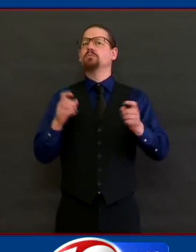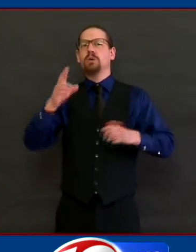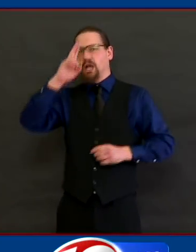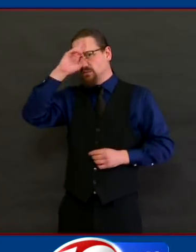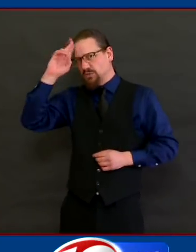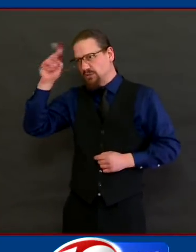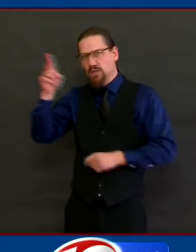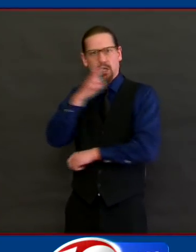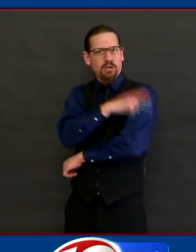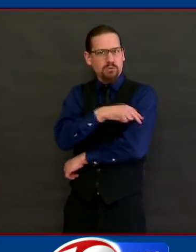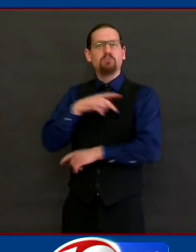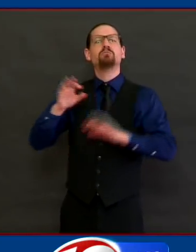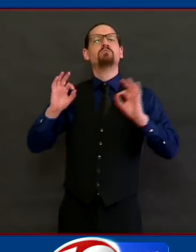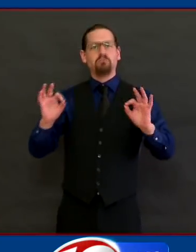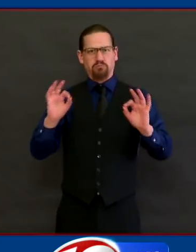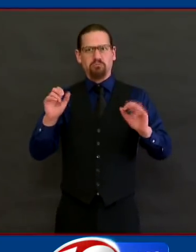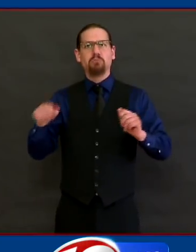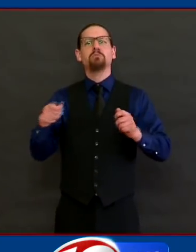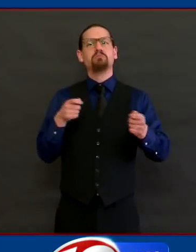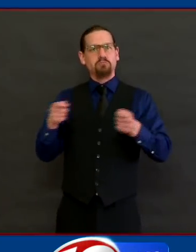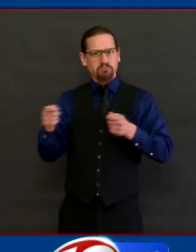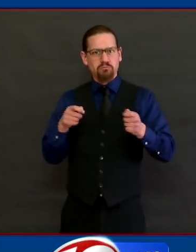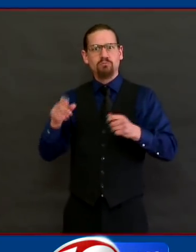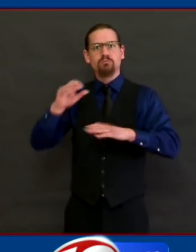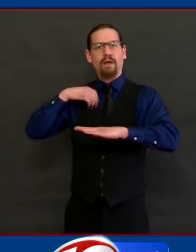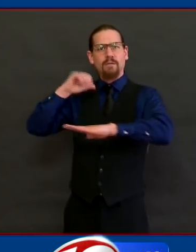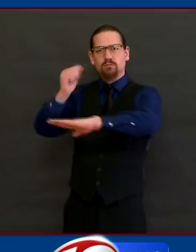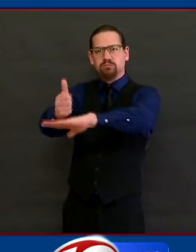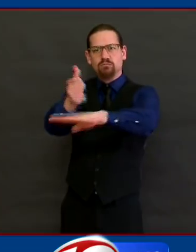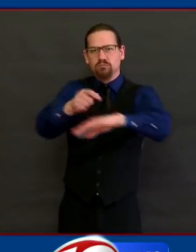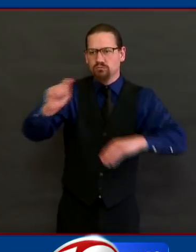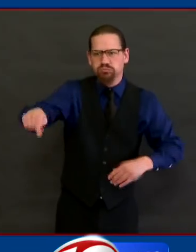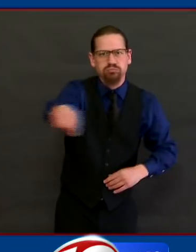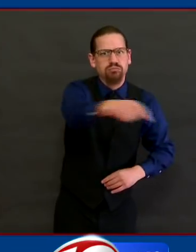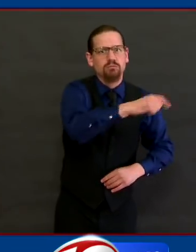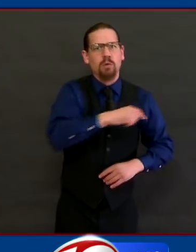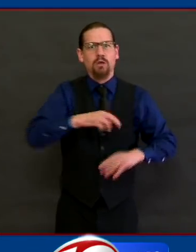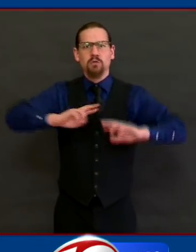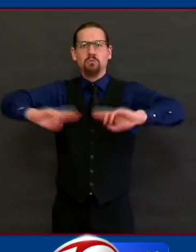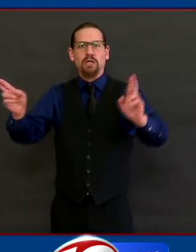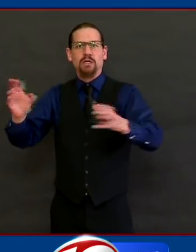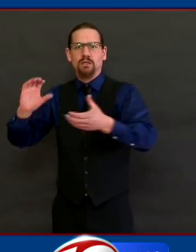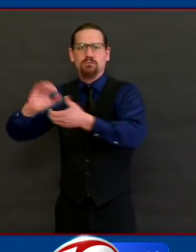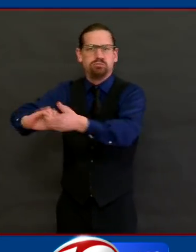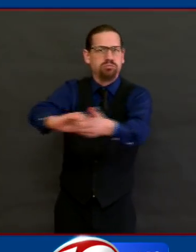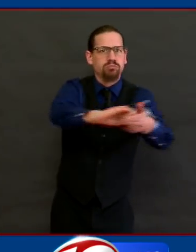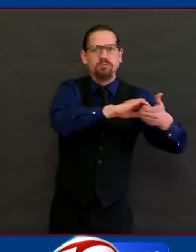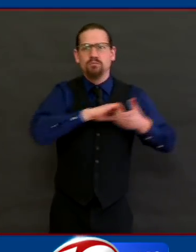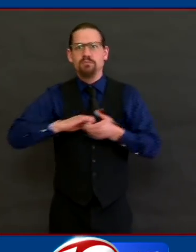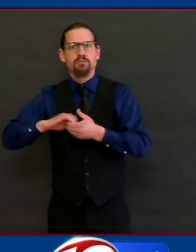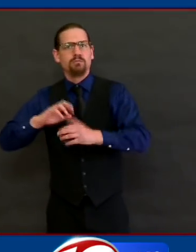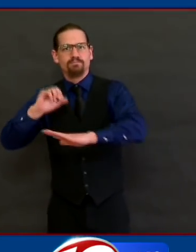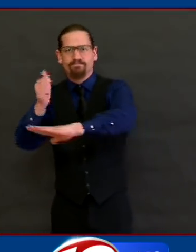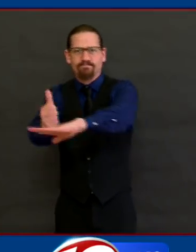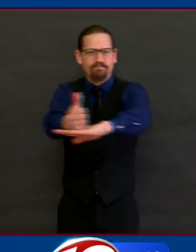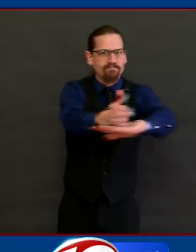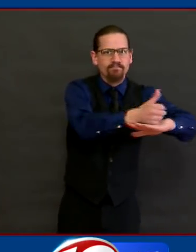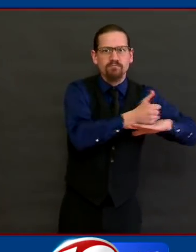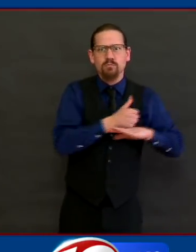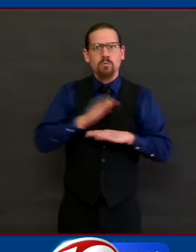EVERY HOSPITAL HAS BEEN WORKING WITH US, FURIOUSLY , TO PUT IN